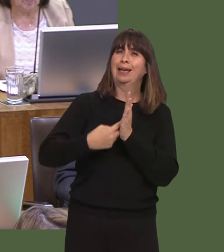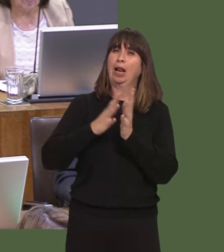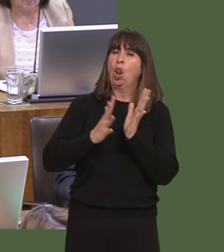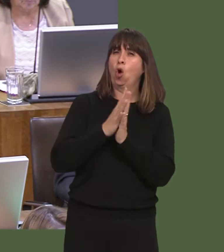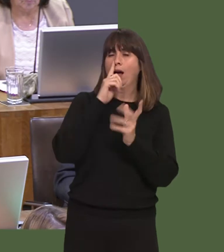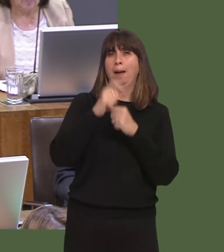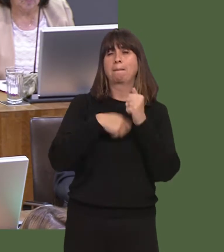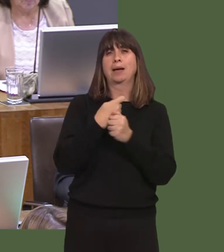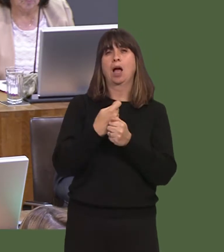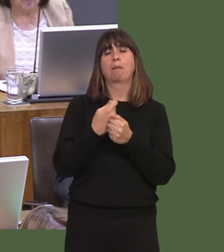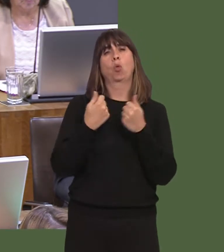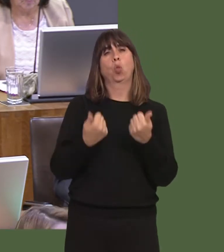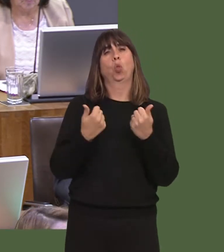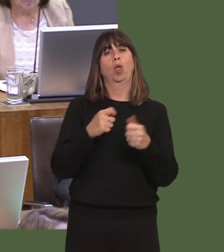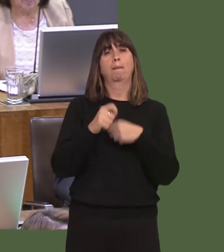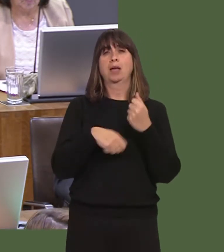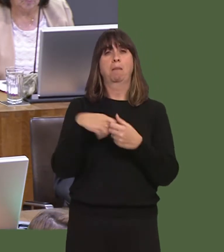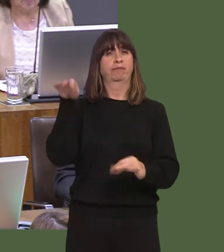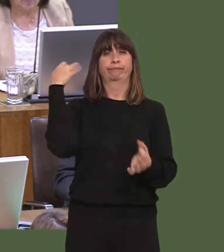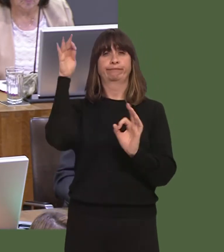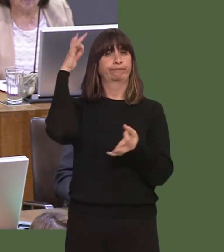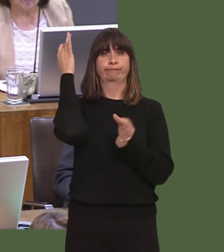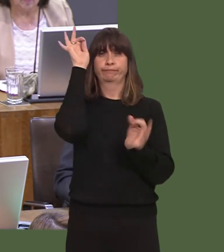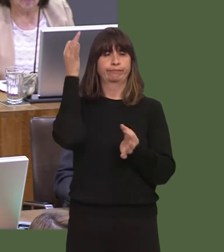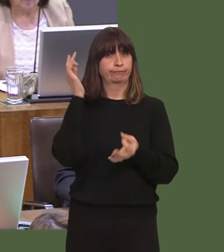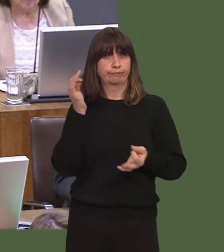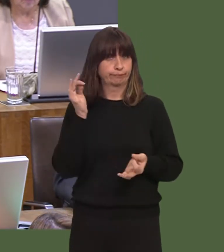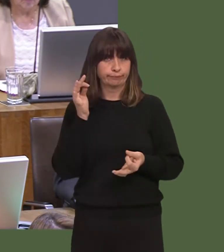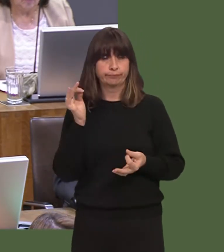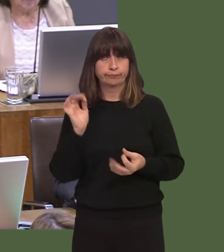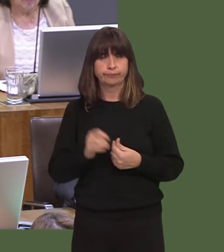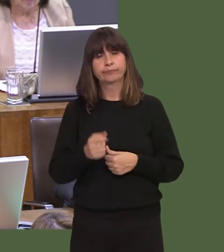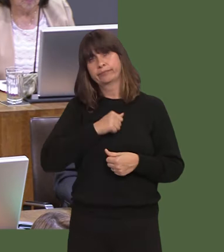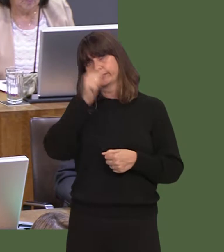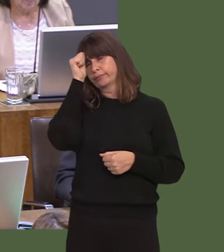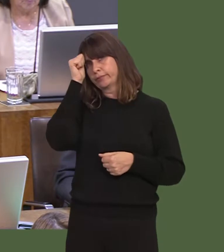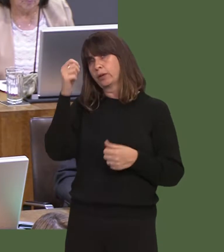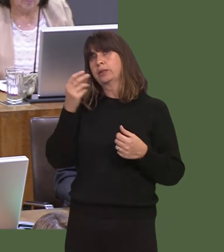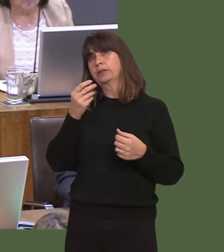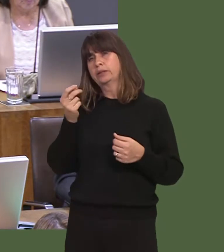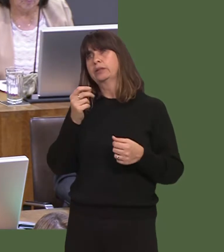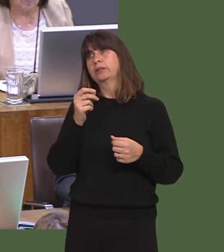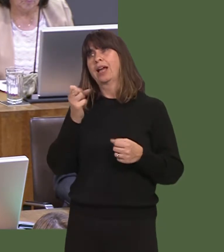can sometimes be diluted or fail altogether. Obviously, we know about some instances of voluntary observance, but they're the exception